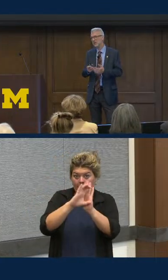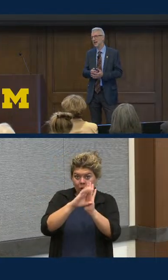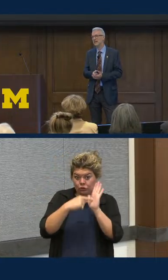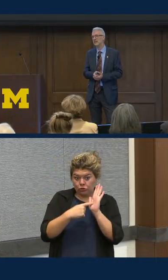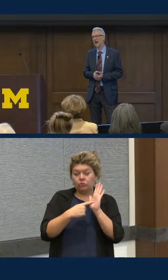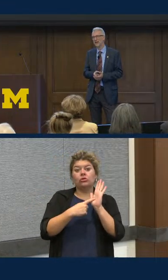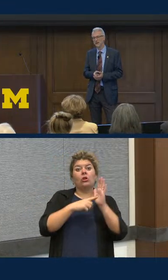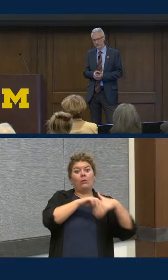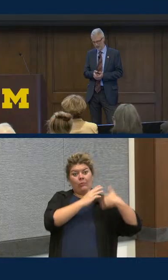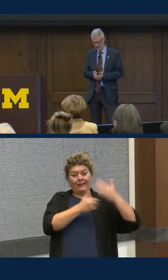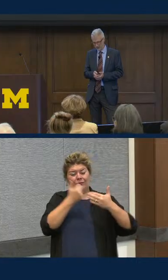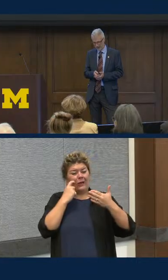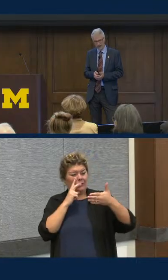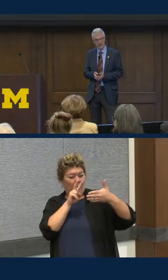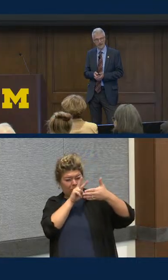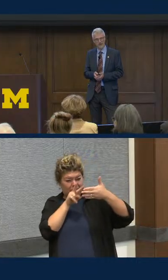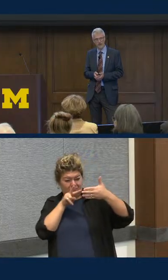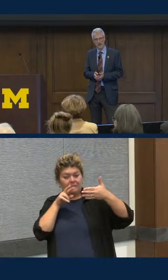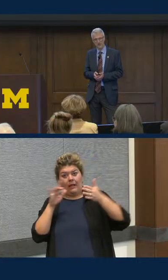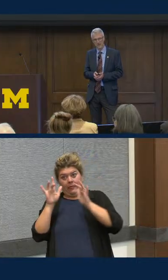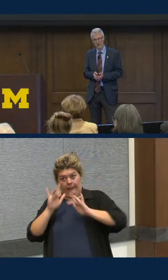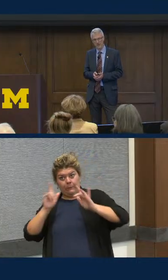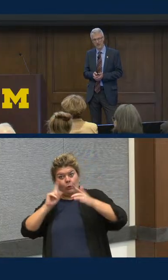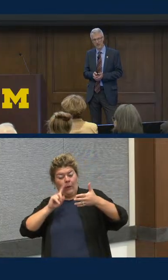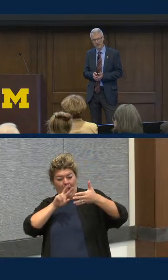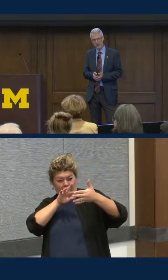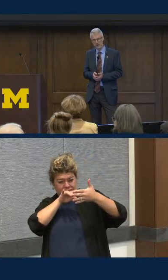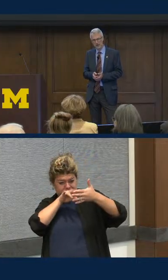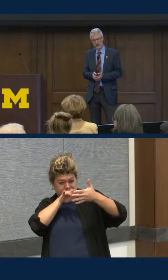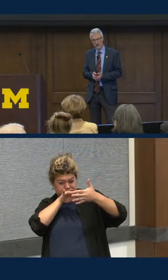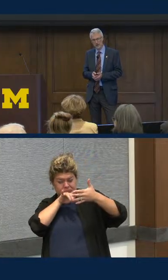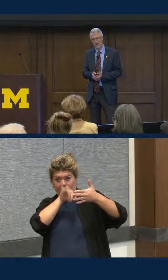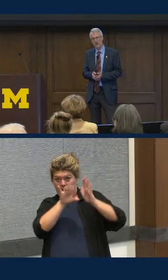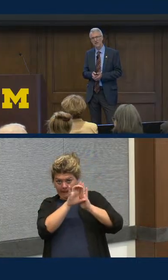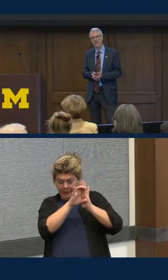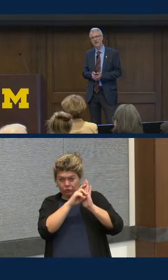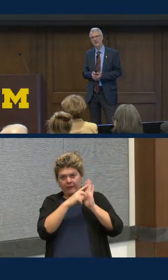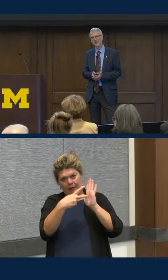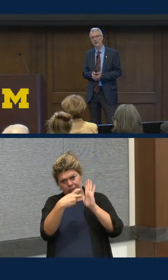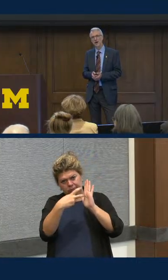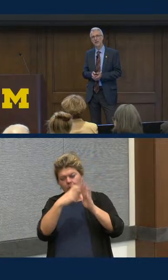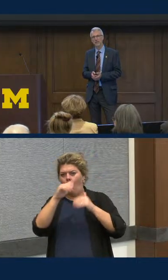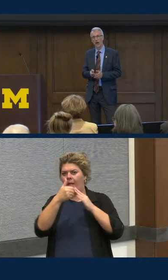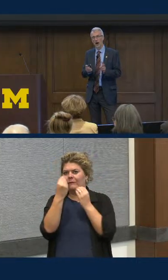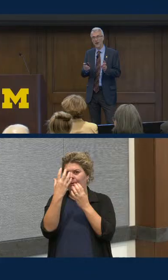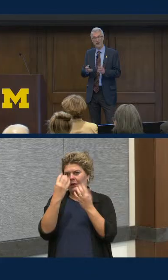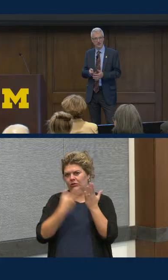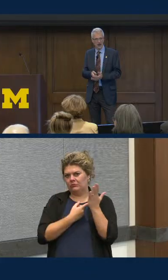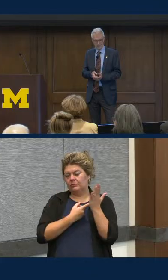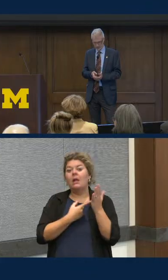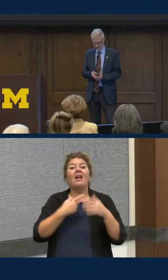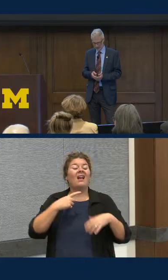and propressing sing to get